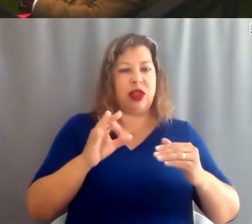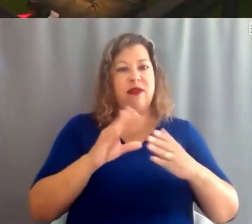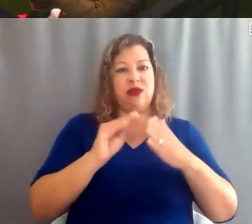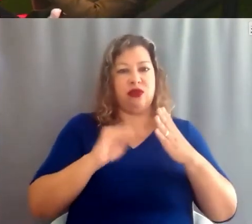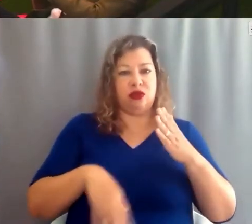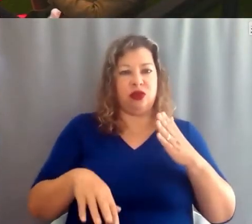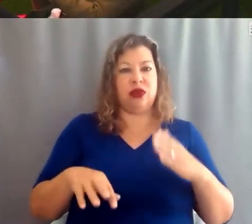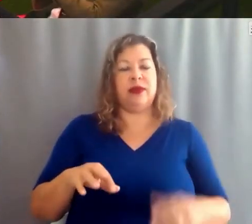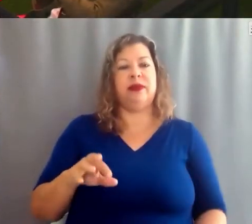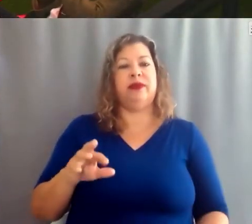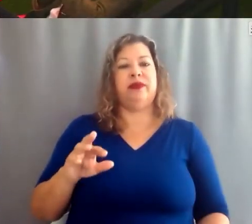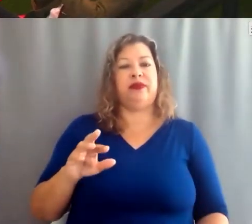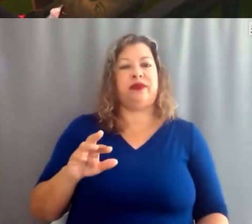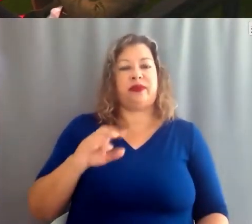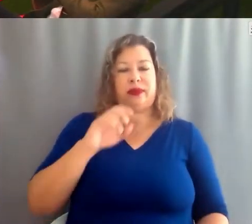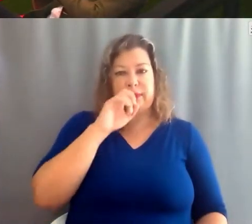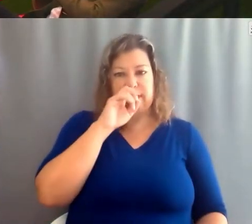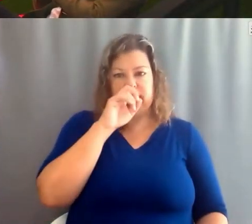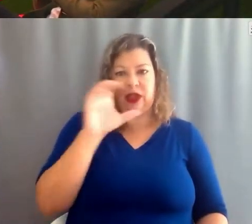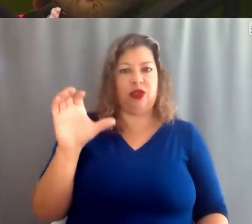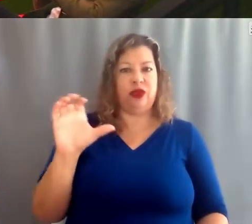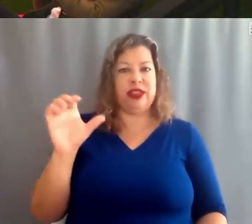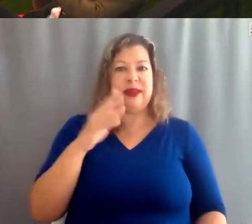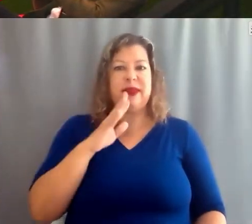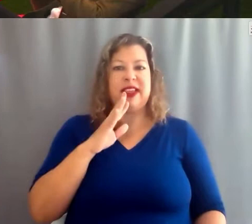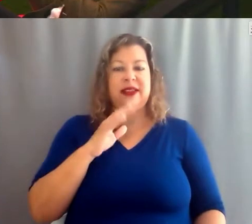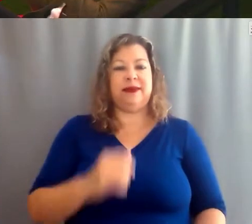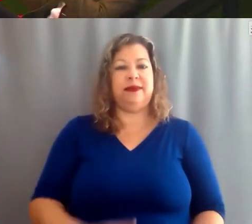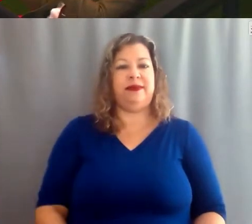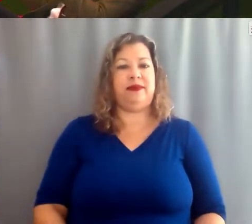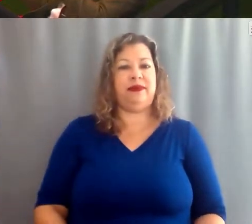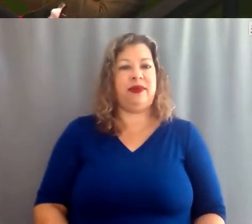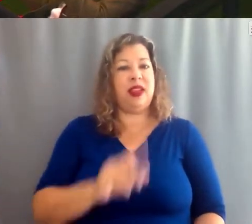What brought you in?